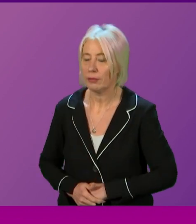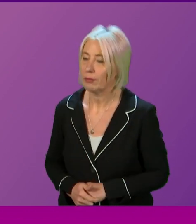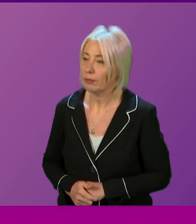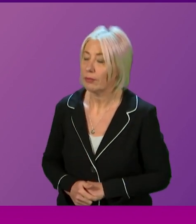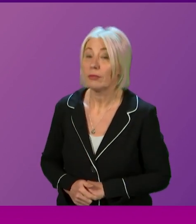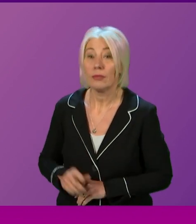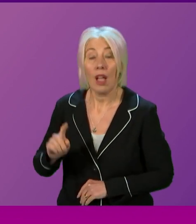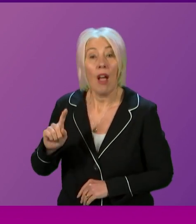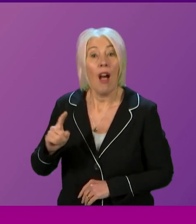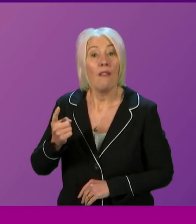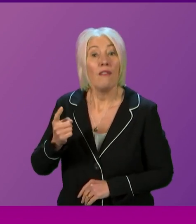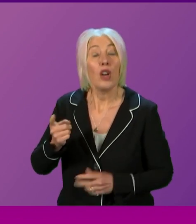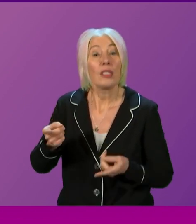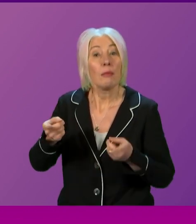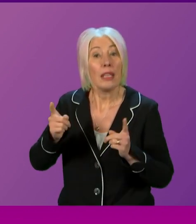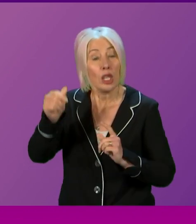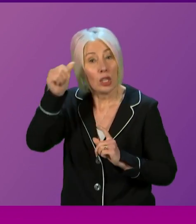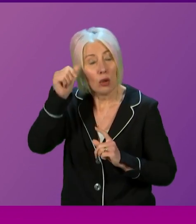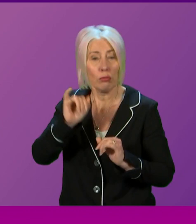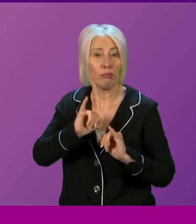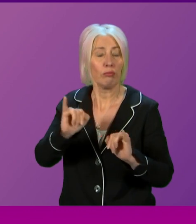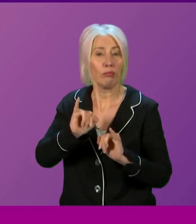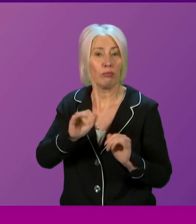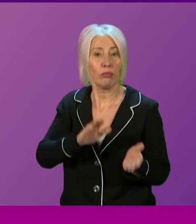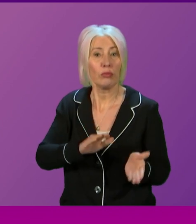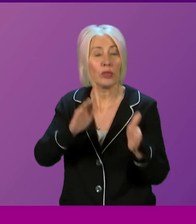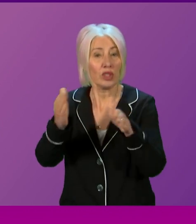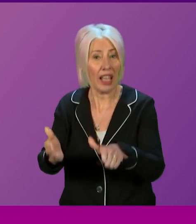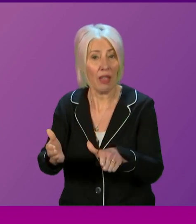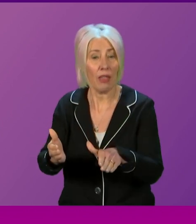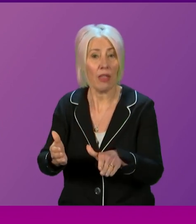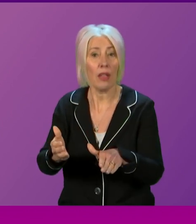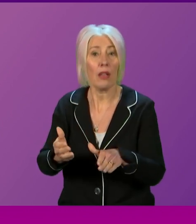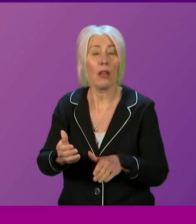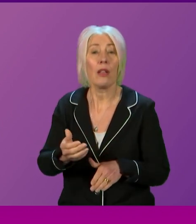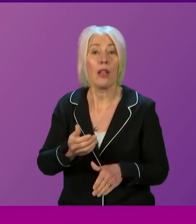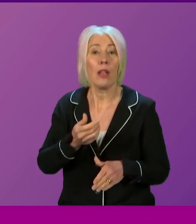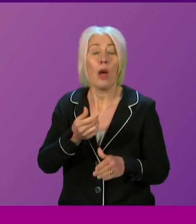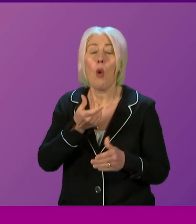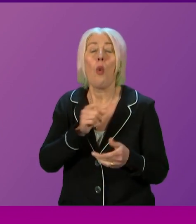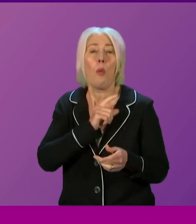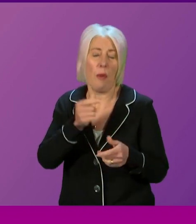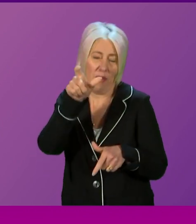The First Minister will be aware of the tragic death of Awaab Ishak in Rochdale due to mouldy housing.